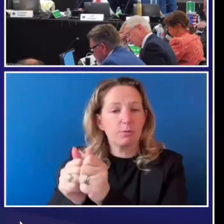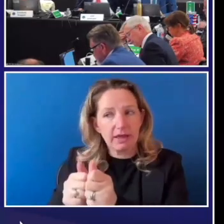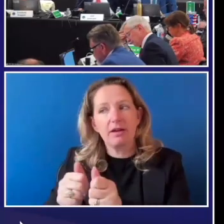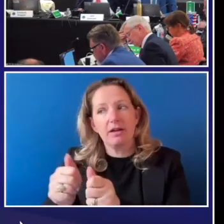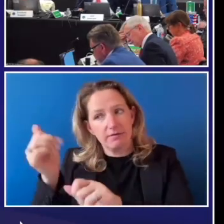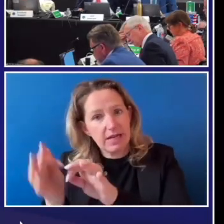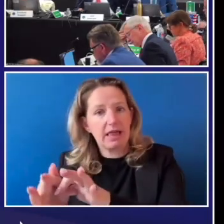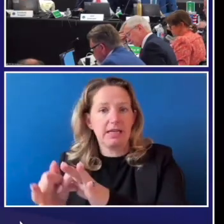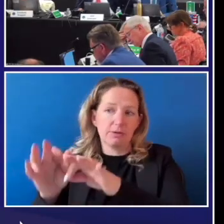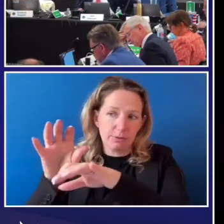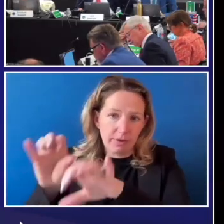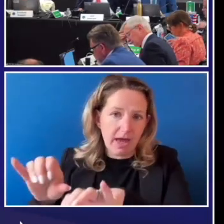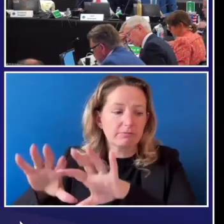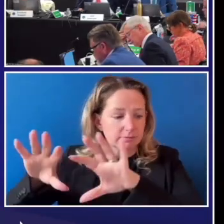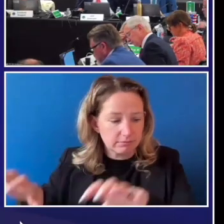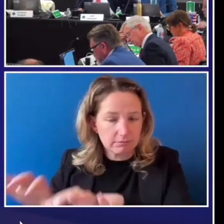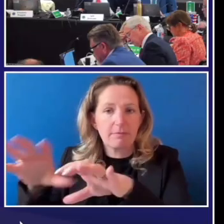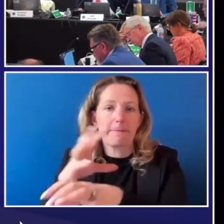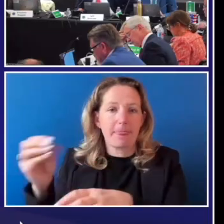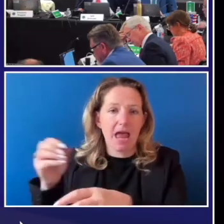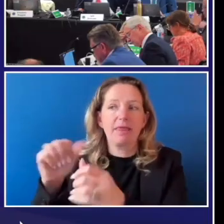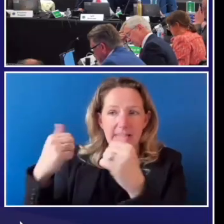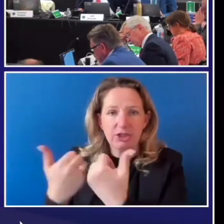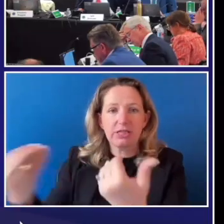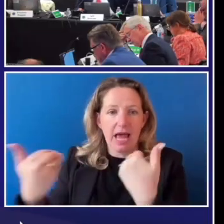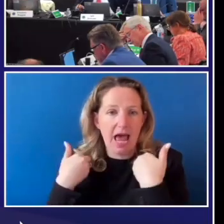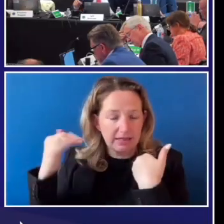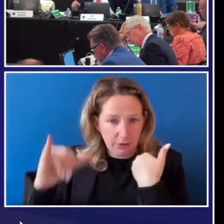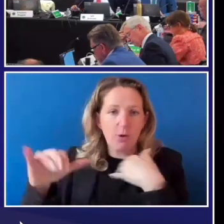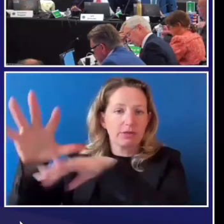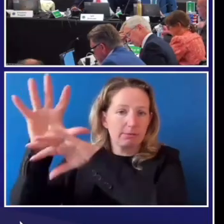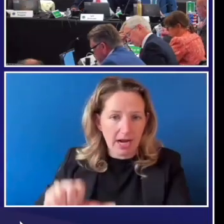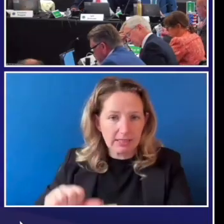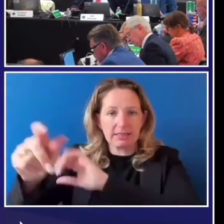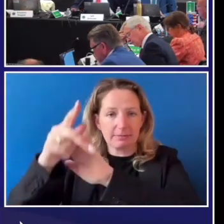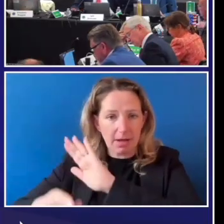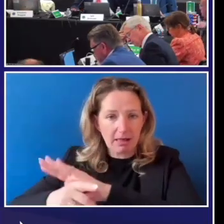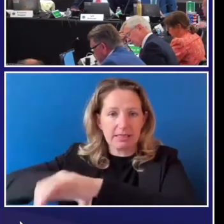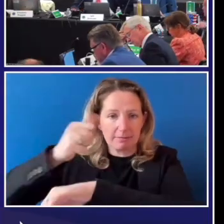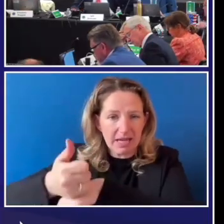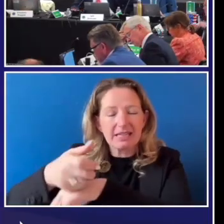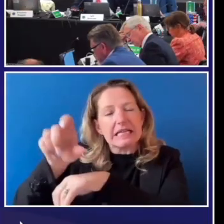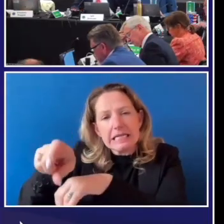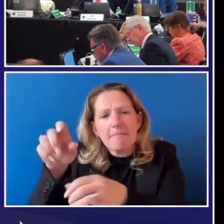or the agency has policies, practices, and standards in place that need minor modifications to reflect its generally compliant practice.